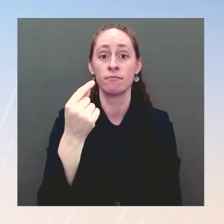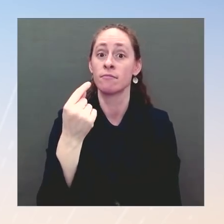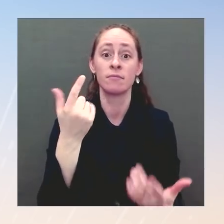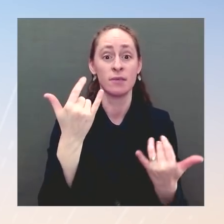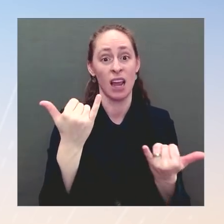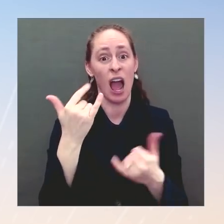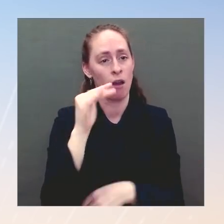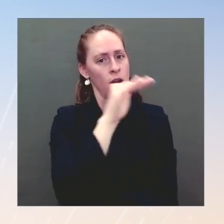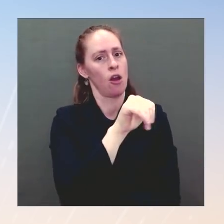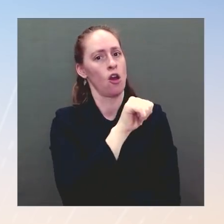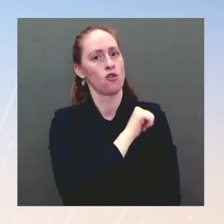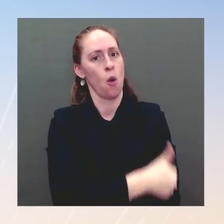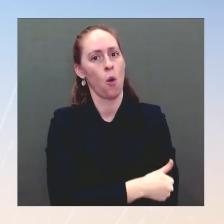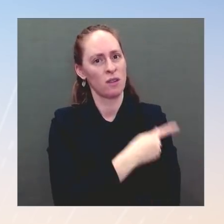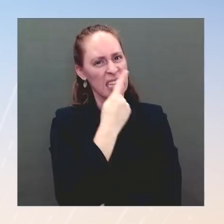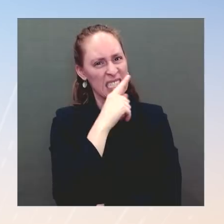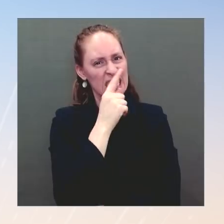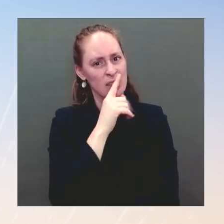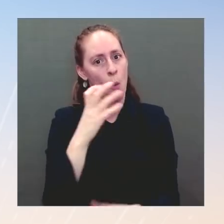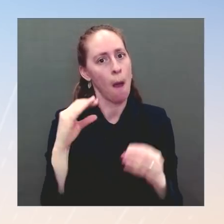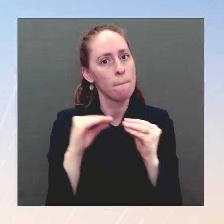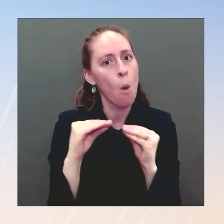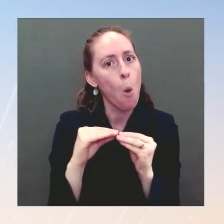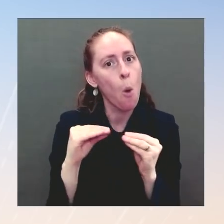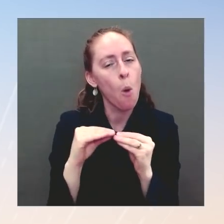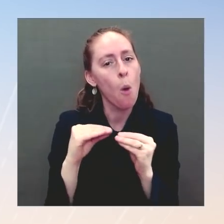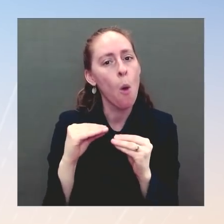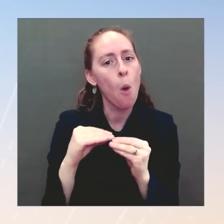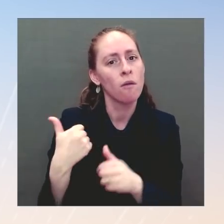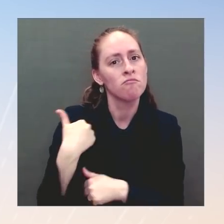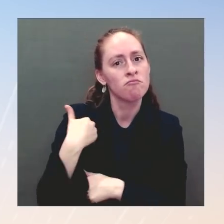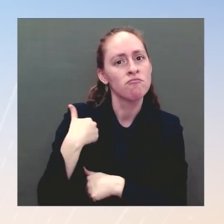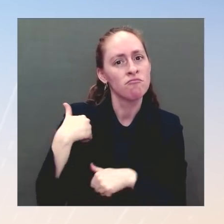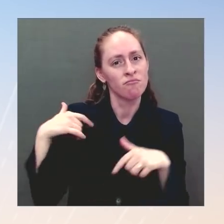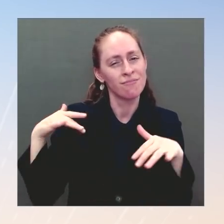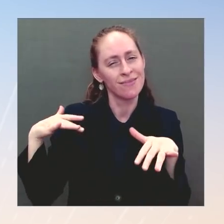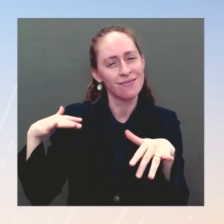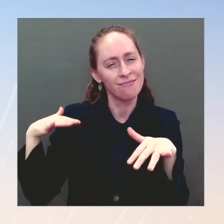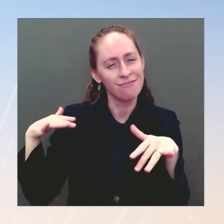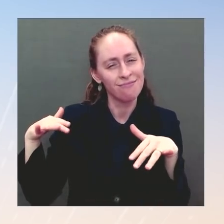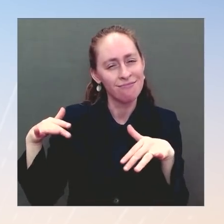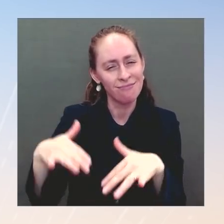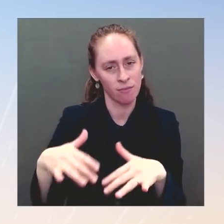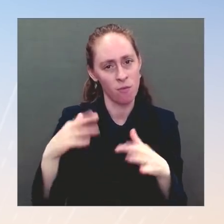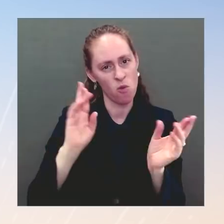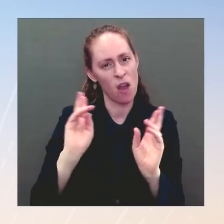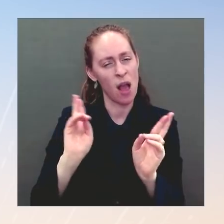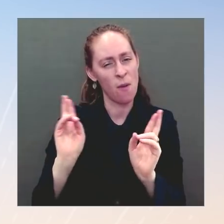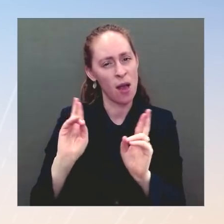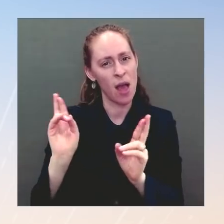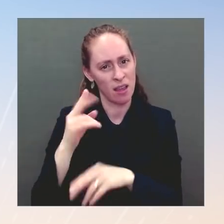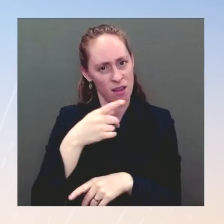We looked at his recognition. We looked at the position -- positioning of troops and military. And we looked at the range of steps